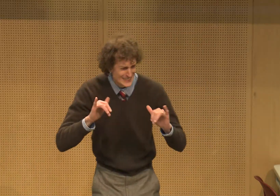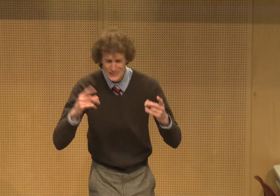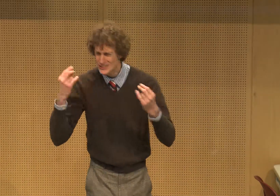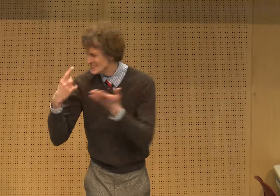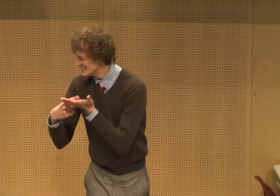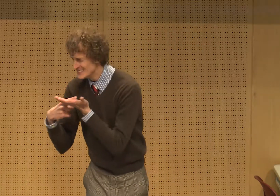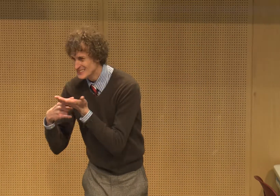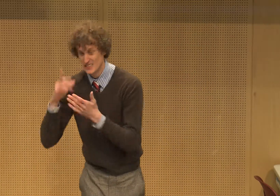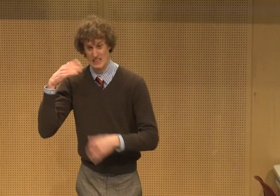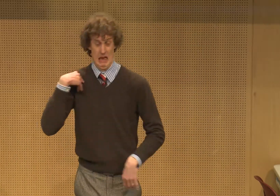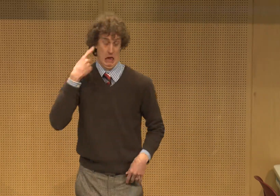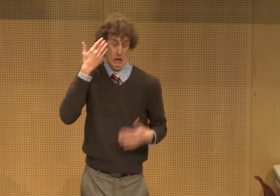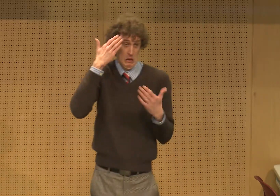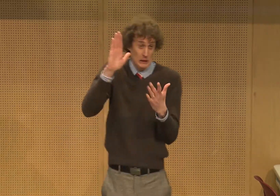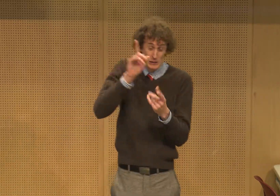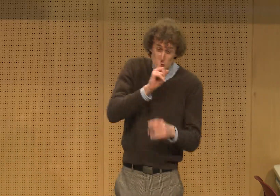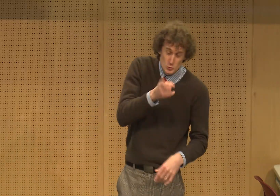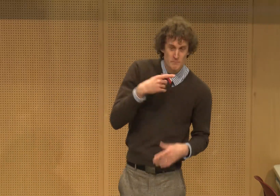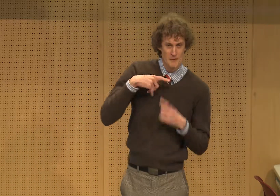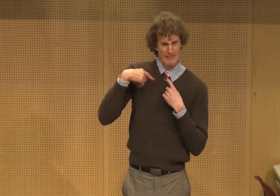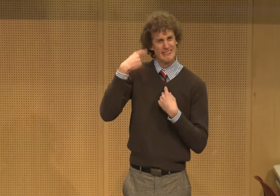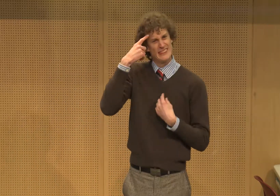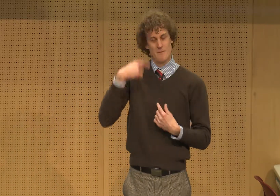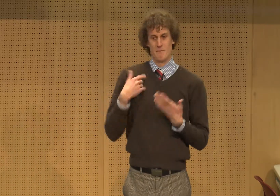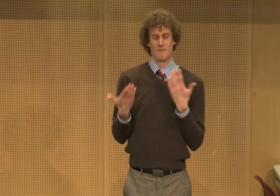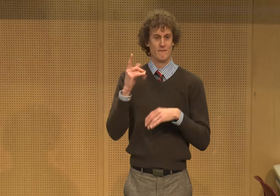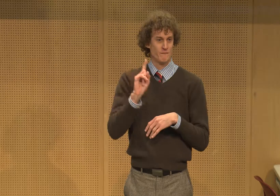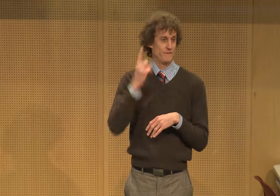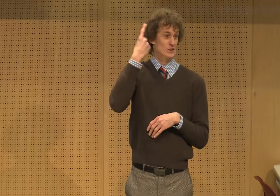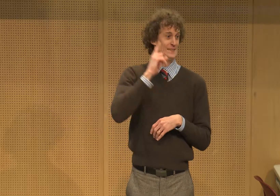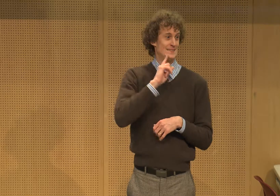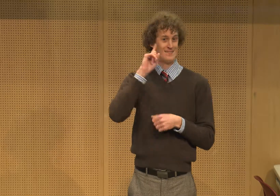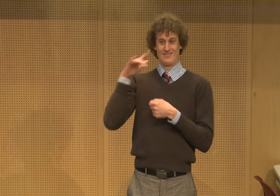I'd be, "What happened? What just happened? Oh, dad needed to use the phone."